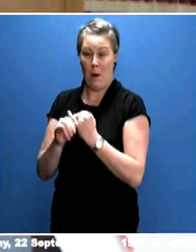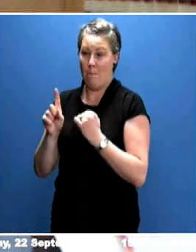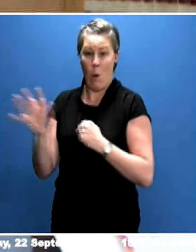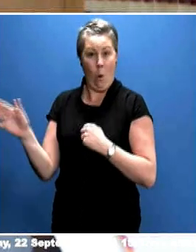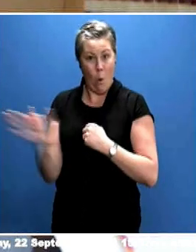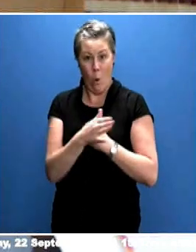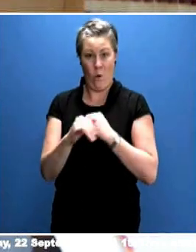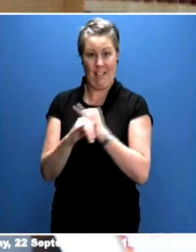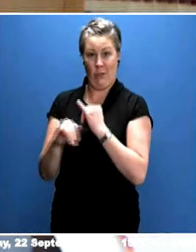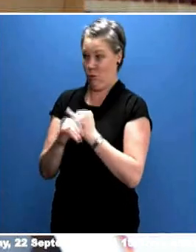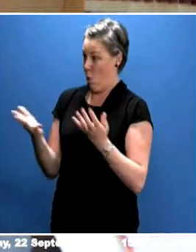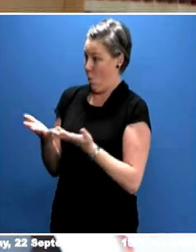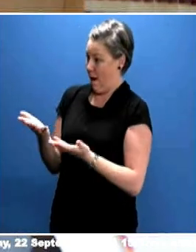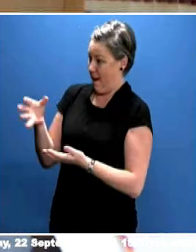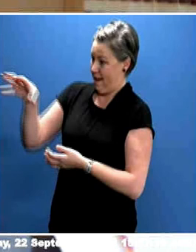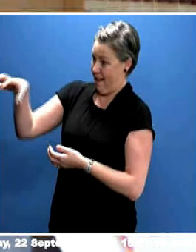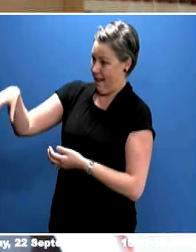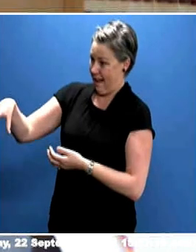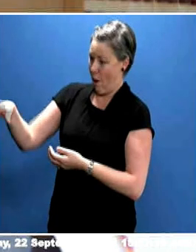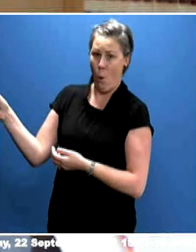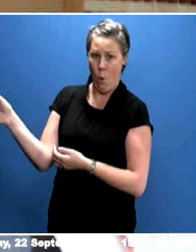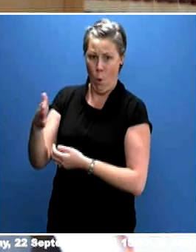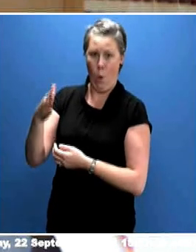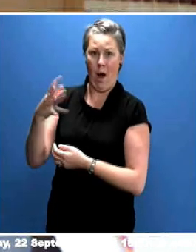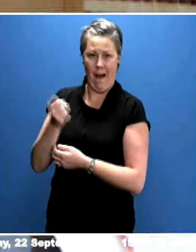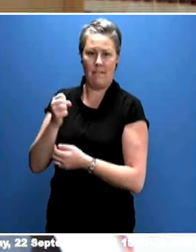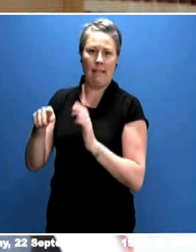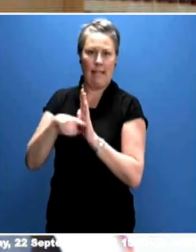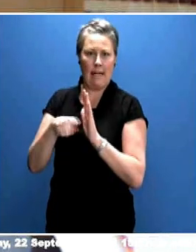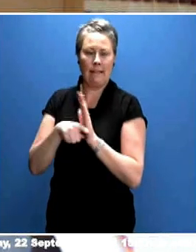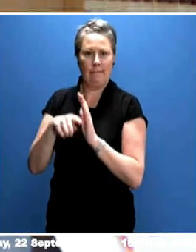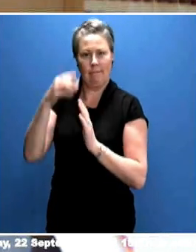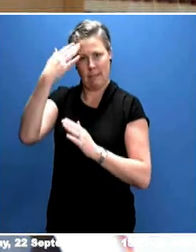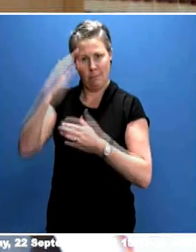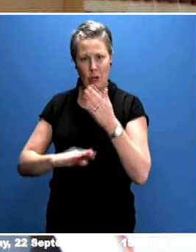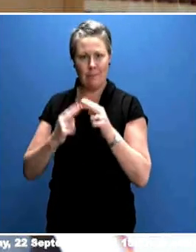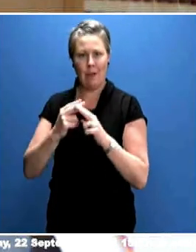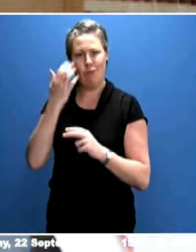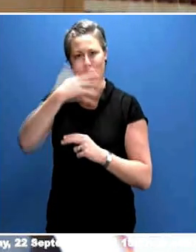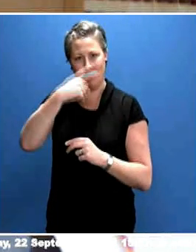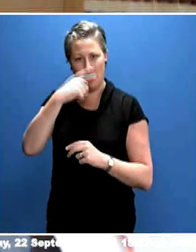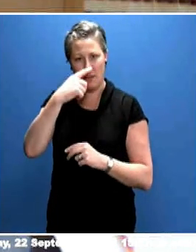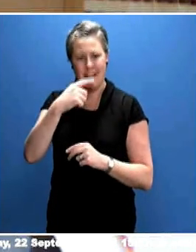I take what you're saying onboard, Commissioner. We don't at this point in time have a specific plan.